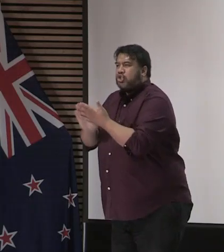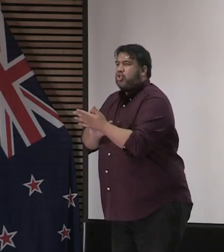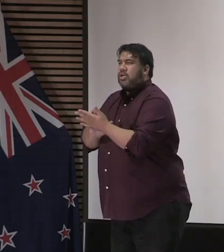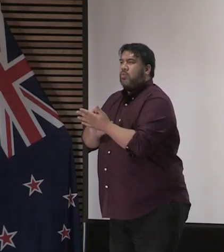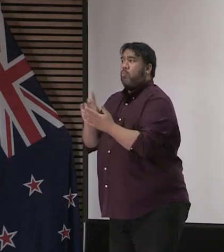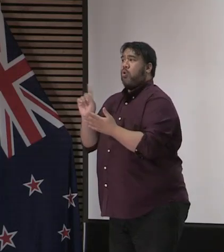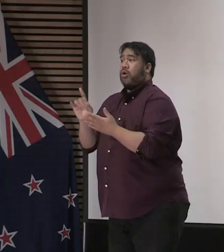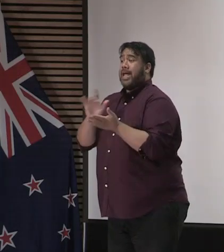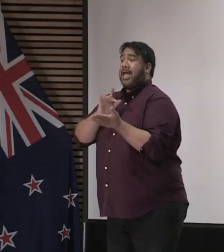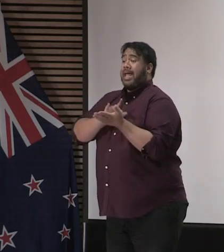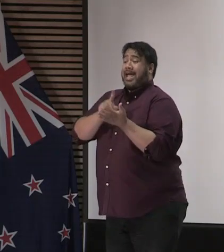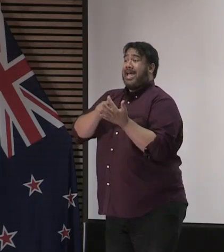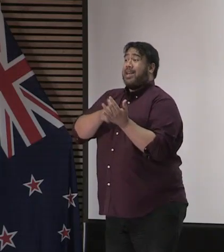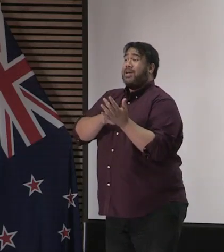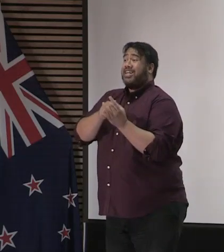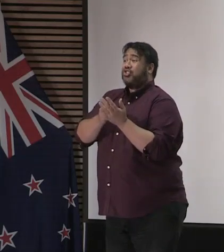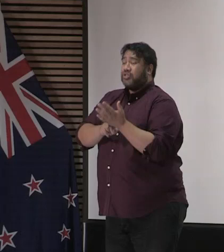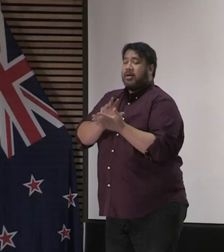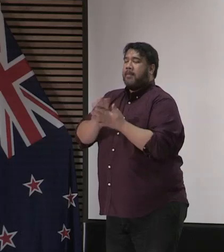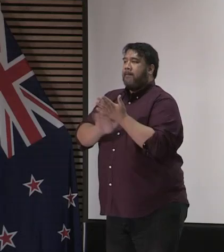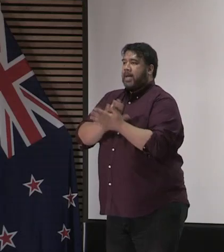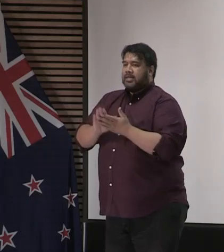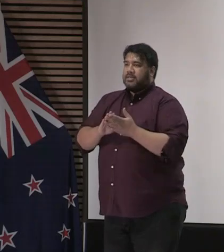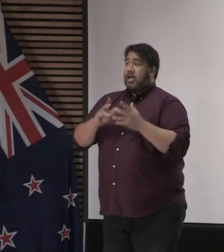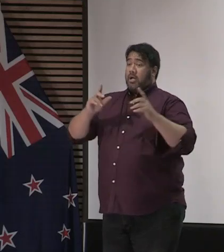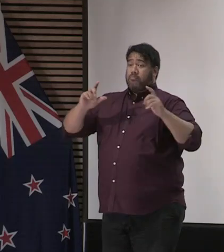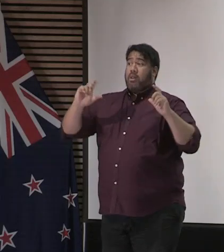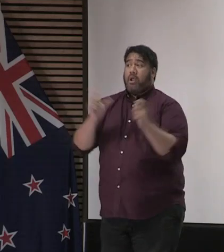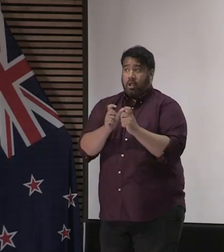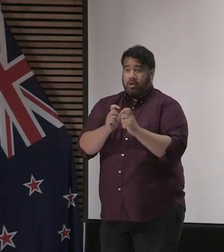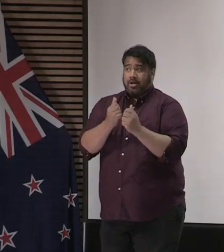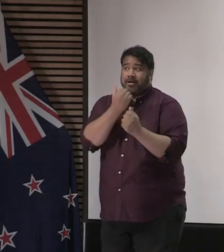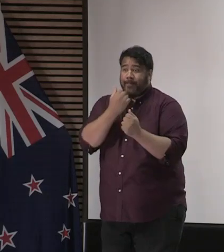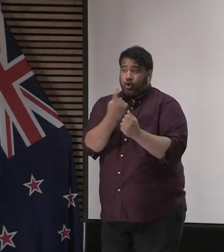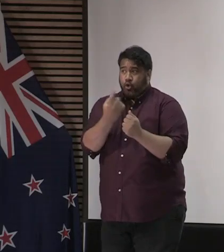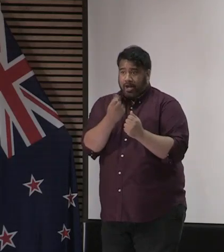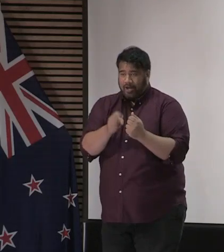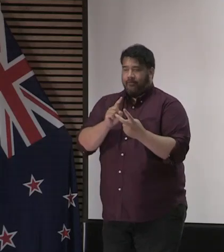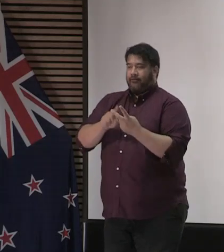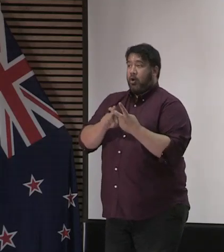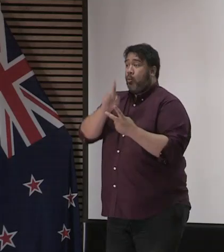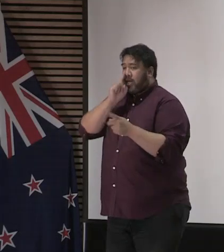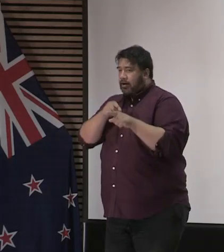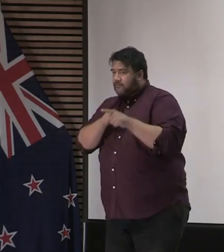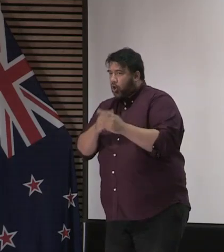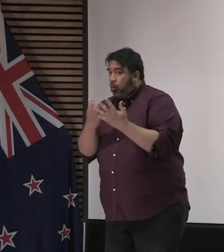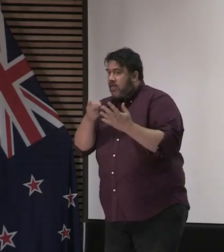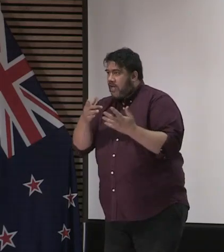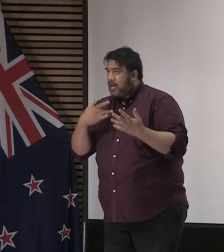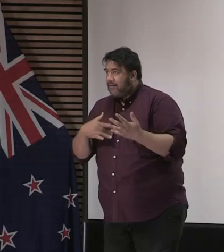definition, which I think is helpful, and it is our goal - a small number of cases, a knowledge of where those are